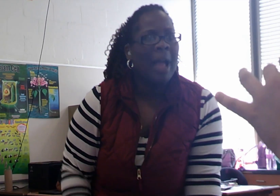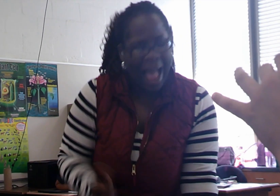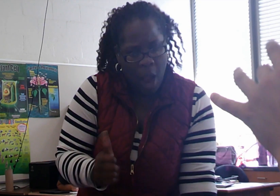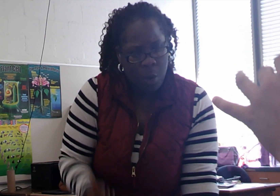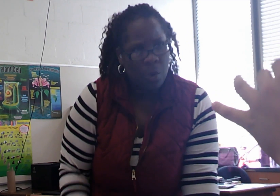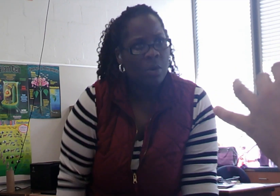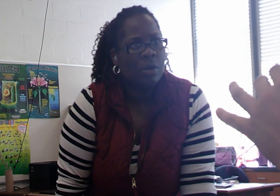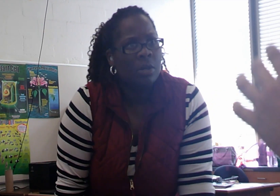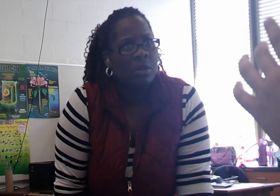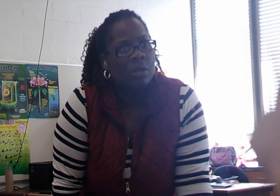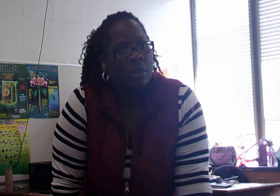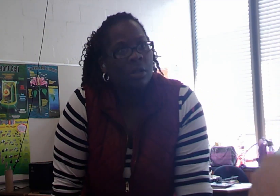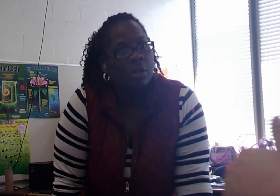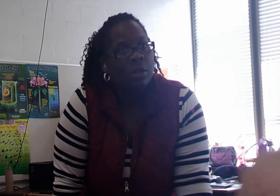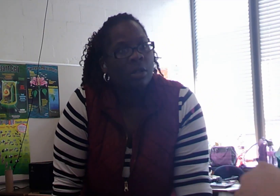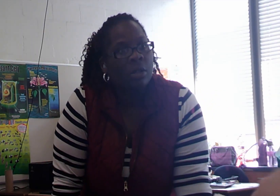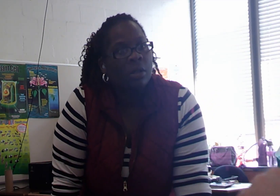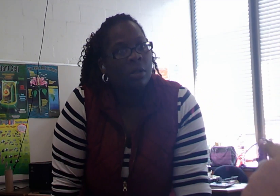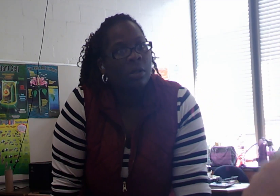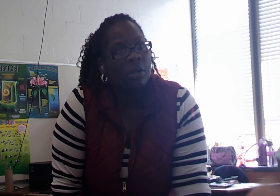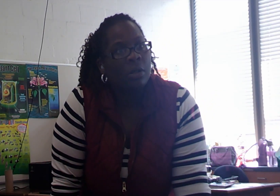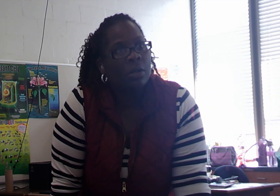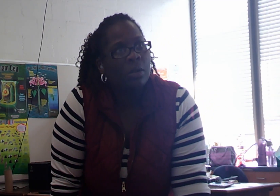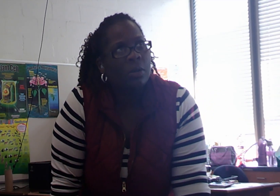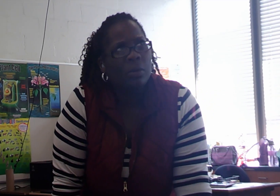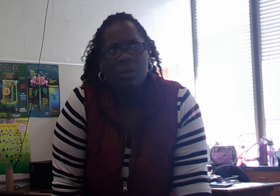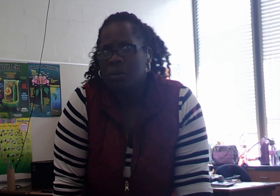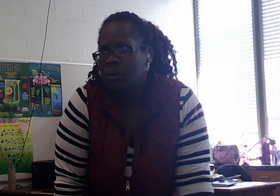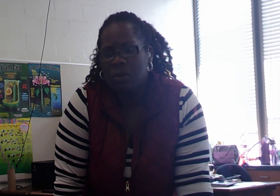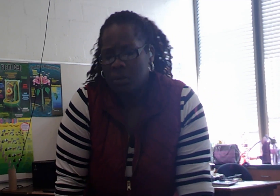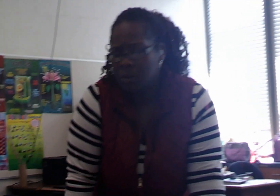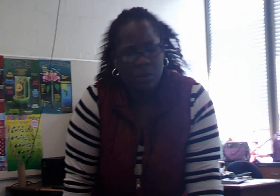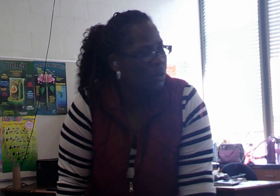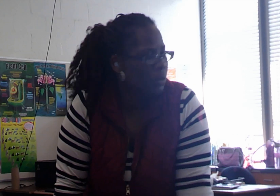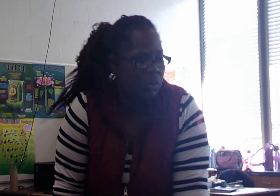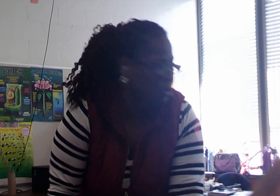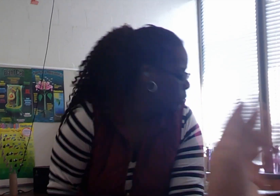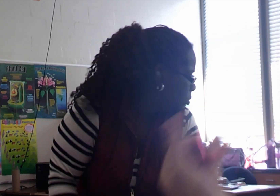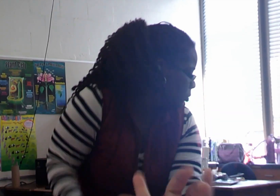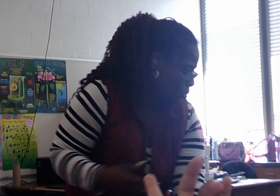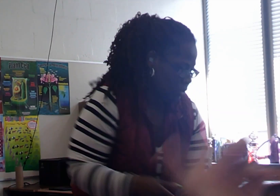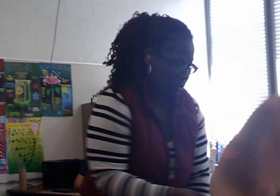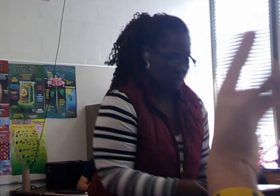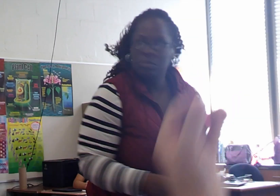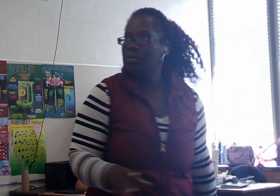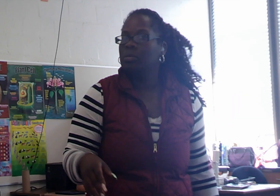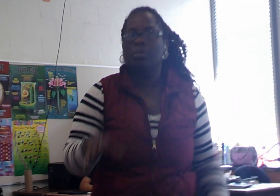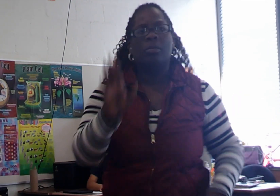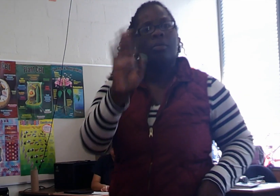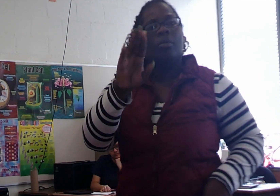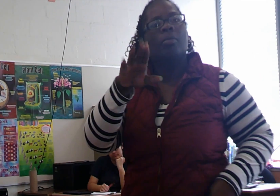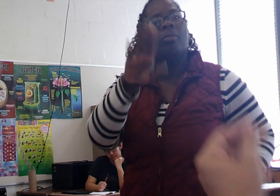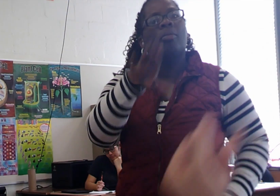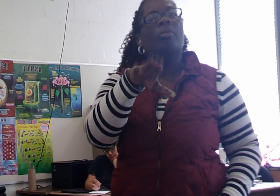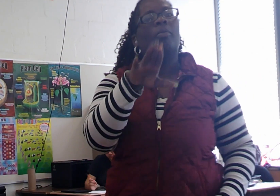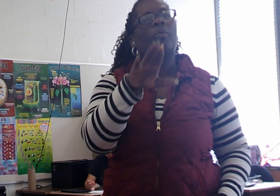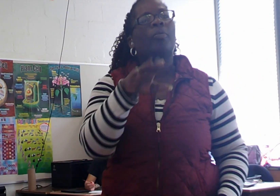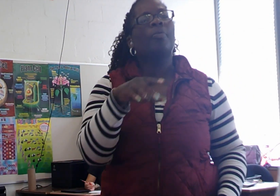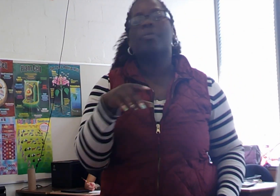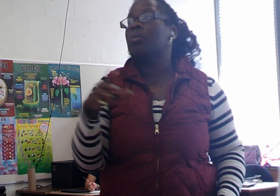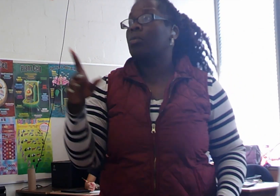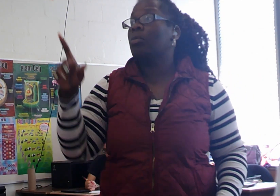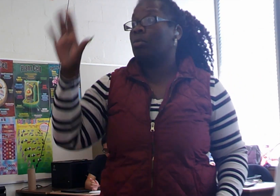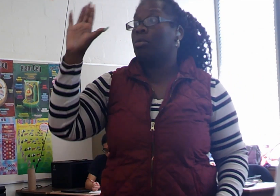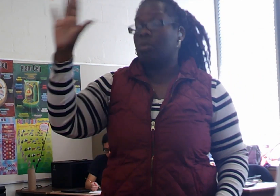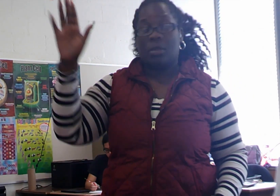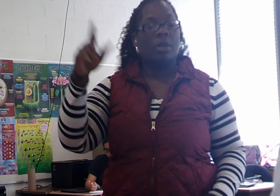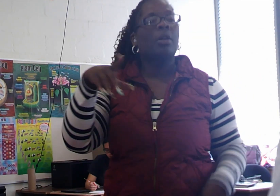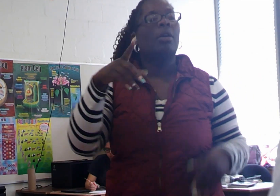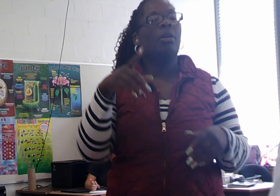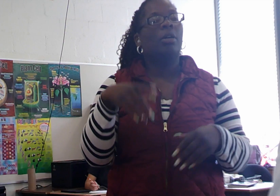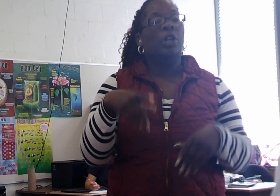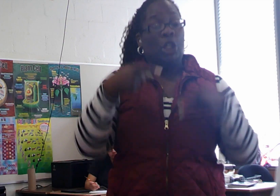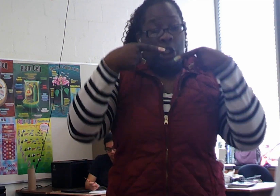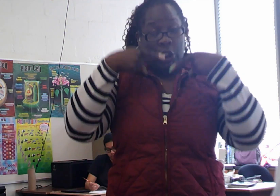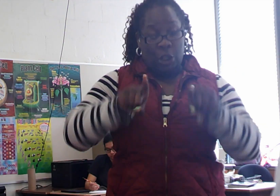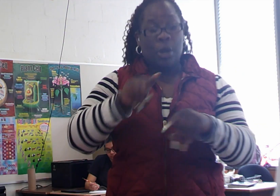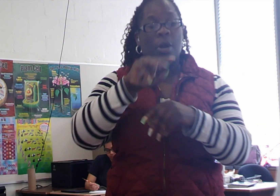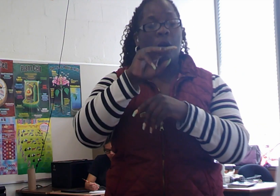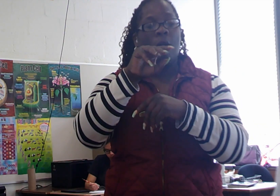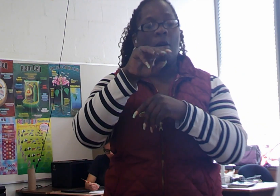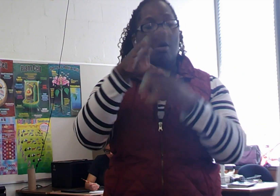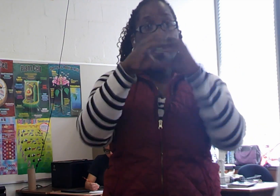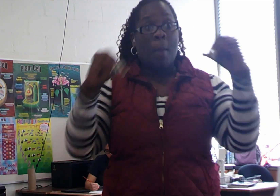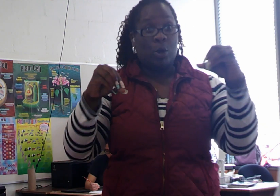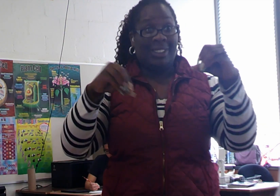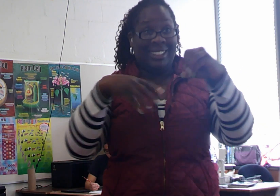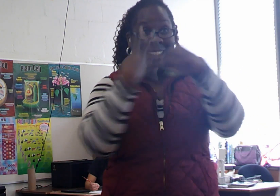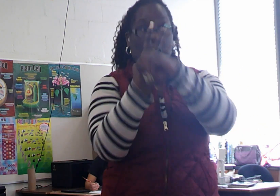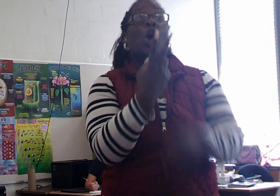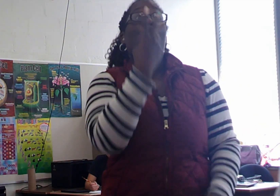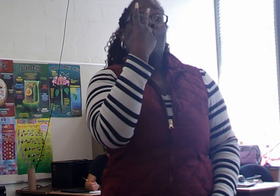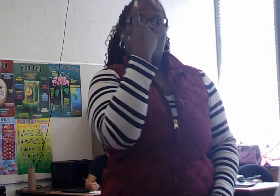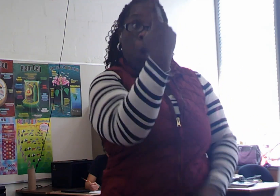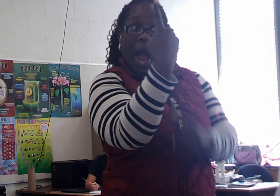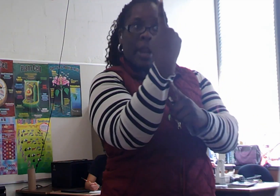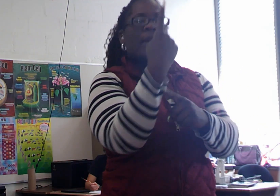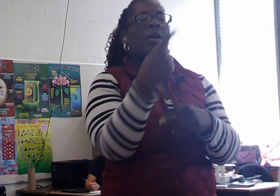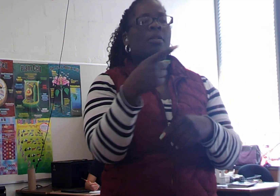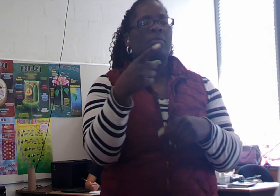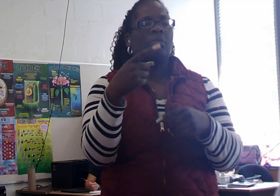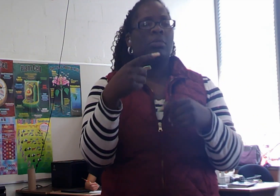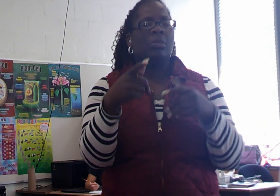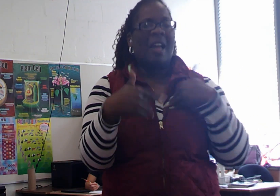How? During meiosis one,